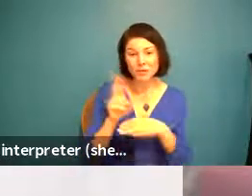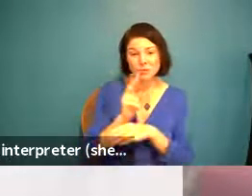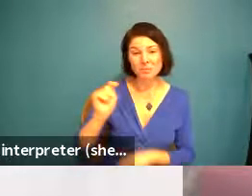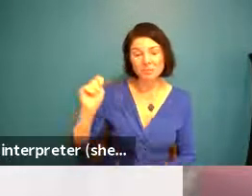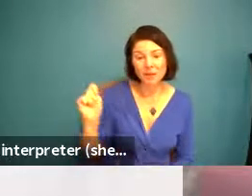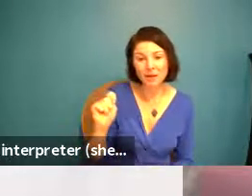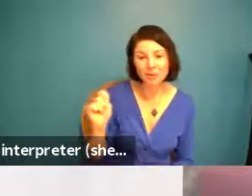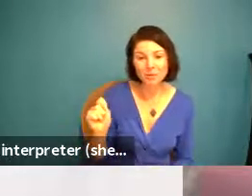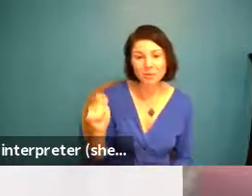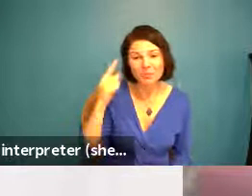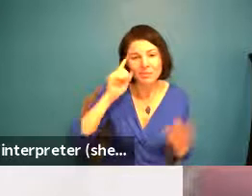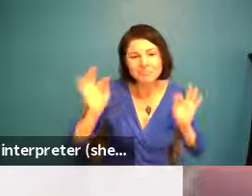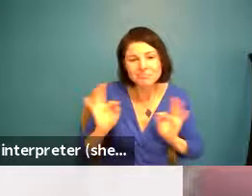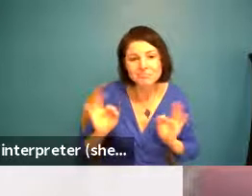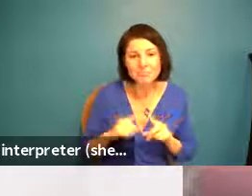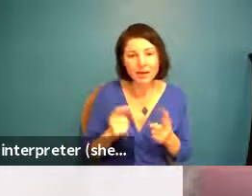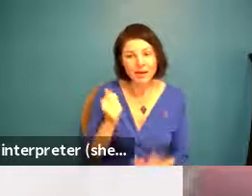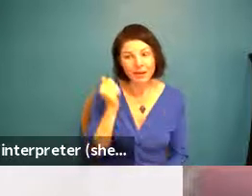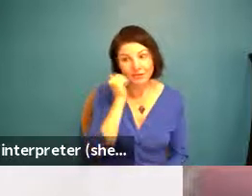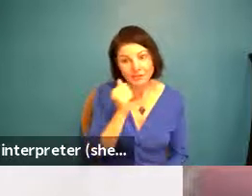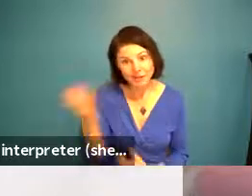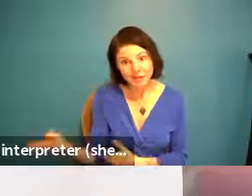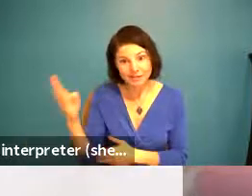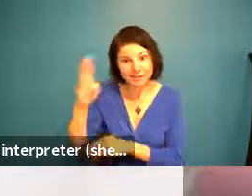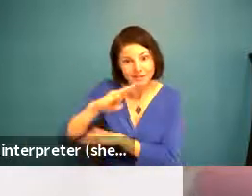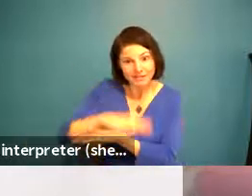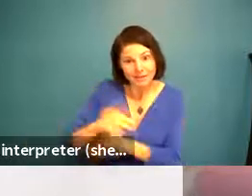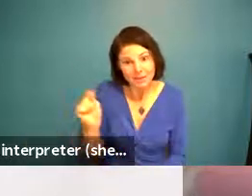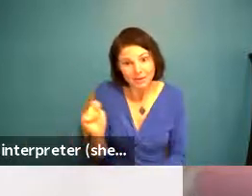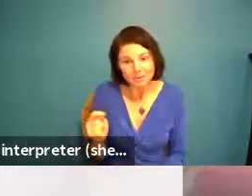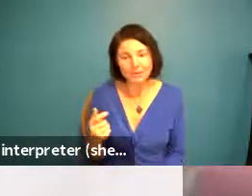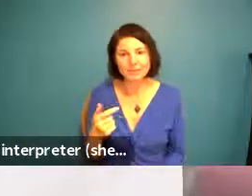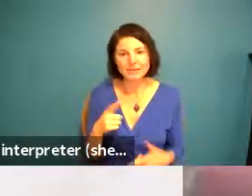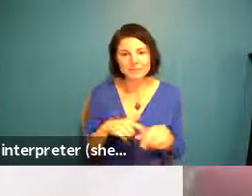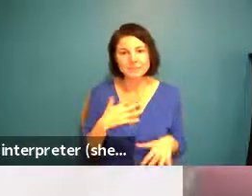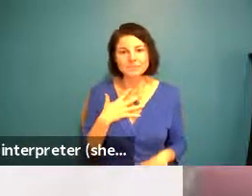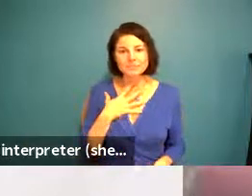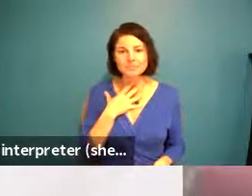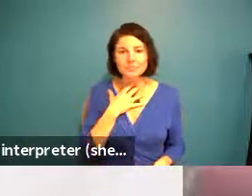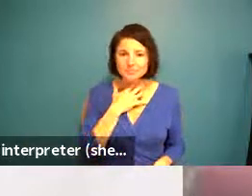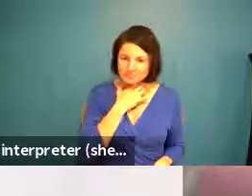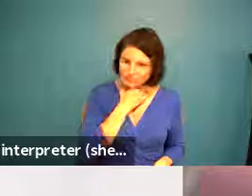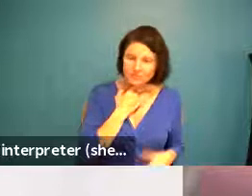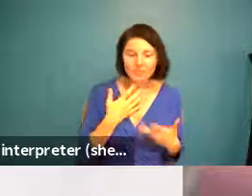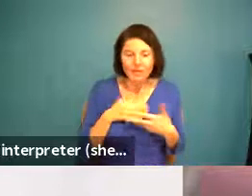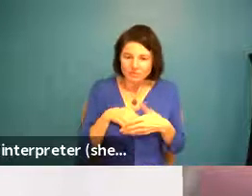that we have to do several times a day, and it's terrifying every time. Even for me a year and a half into my transition, I'm still